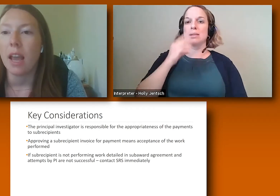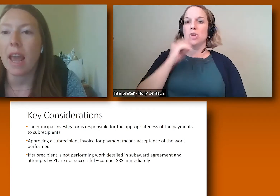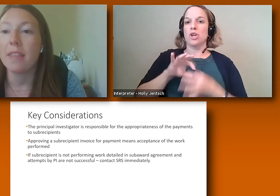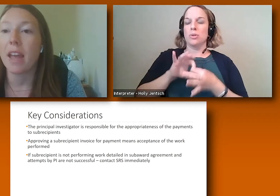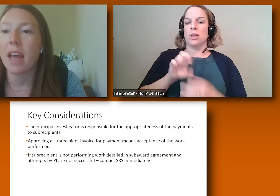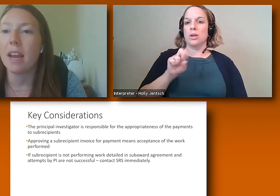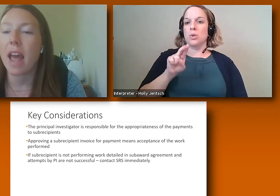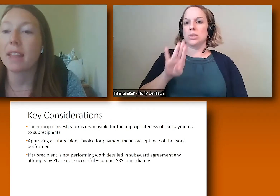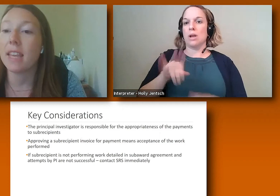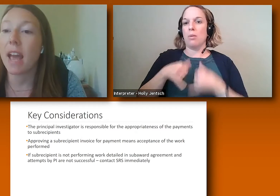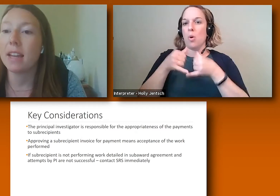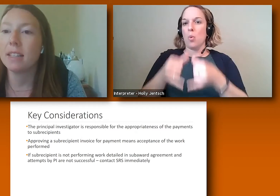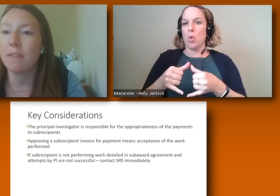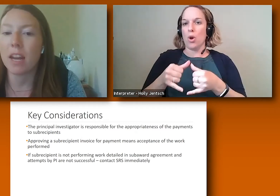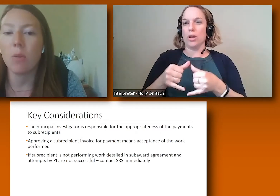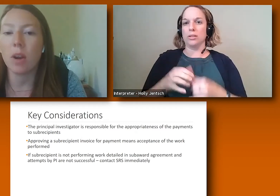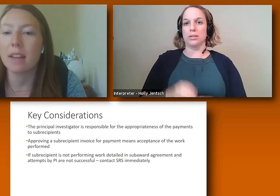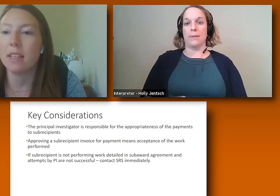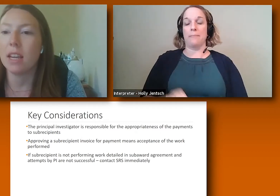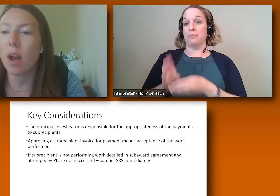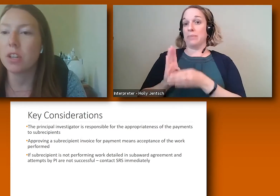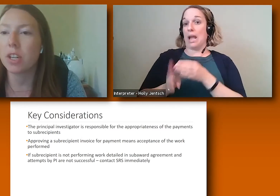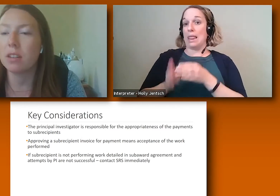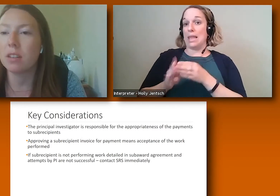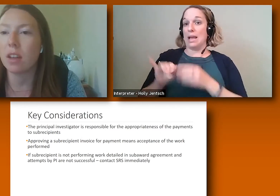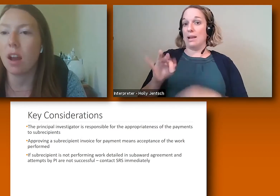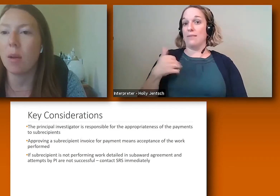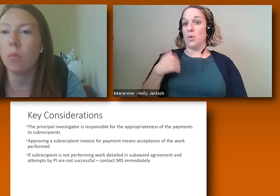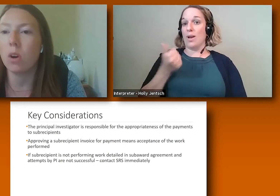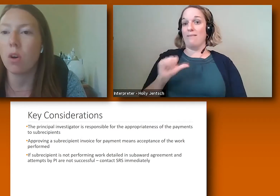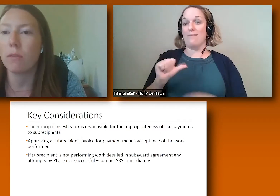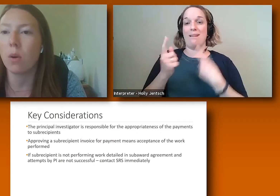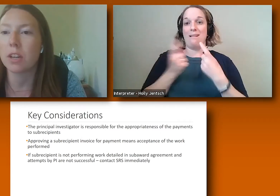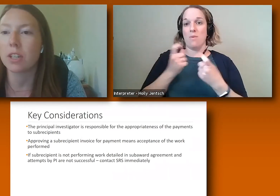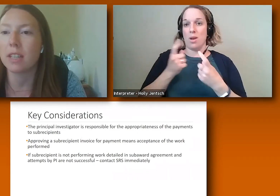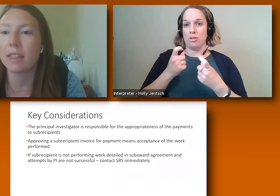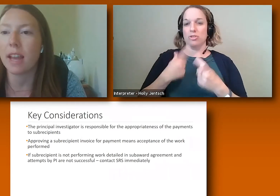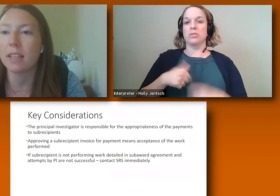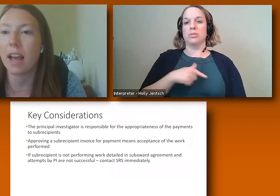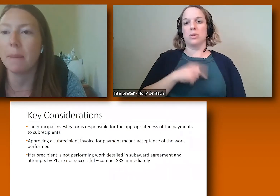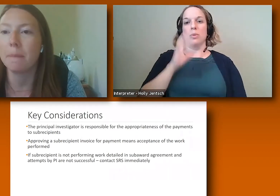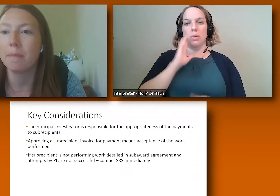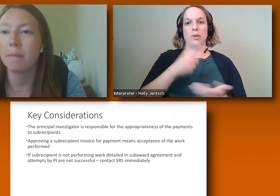And then at the end, if anyone has any questions, we'll go over questions at that time.